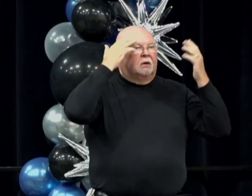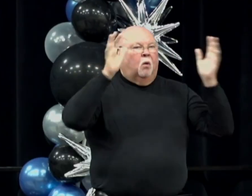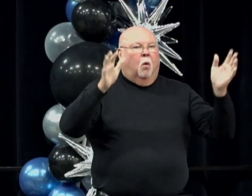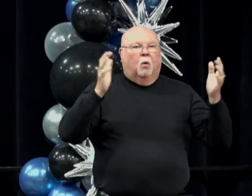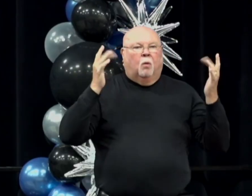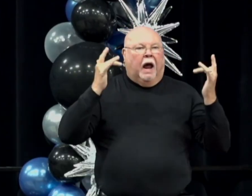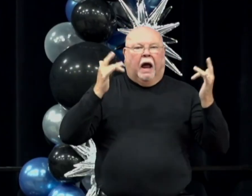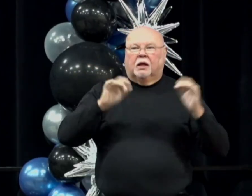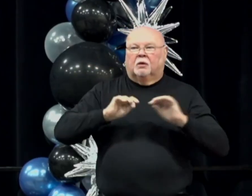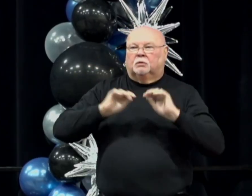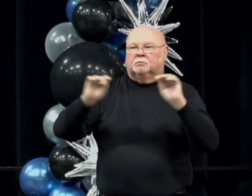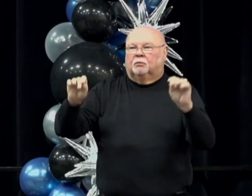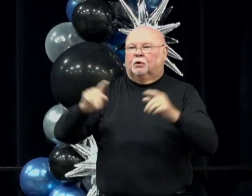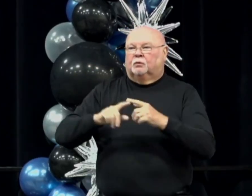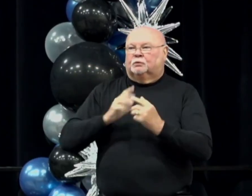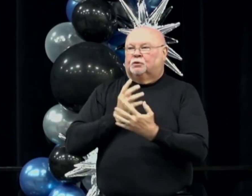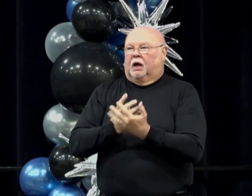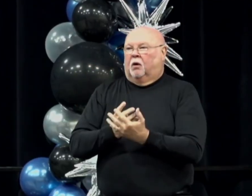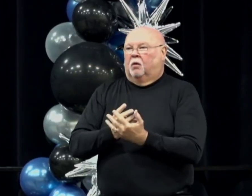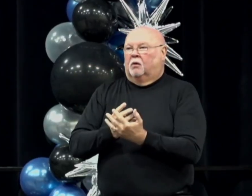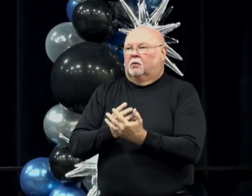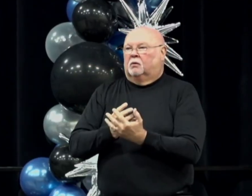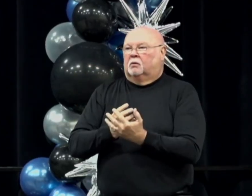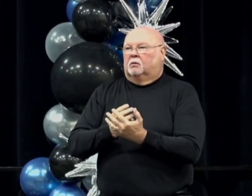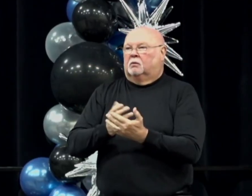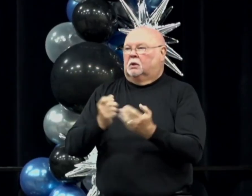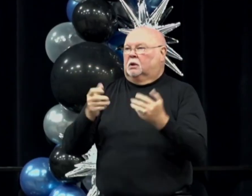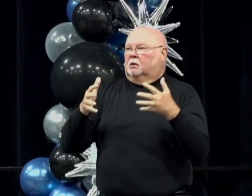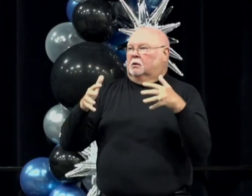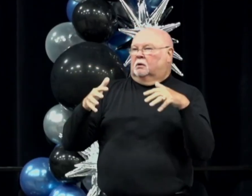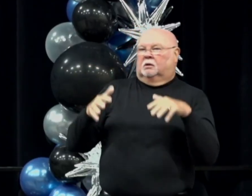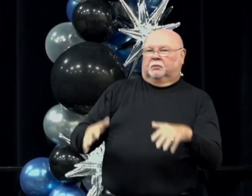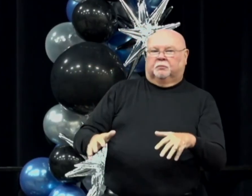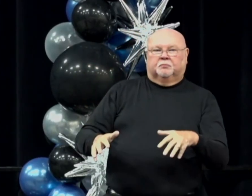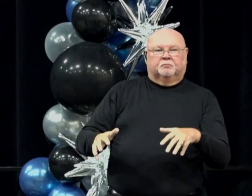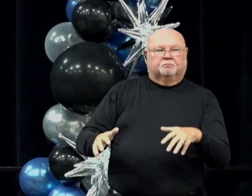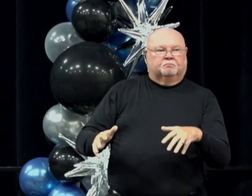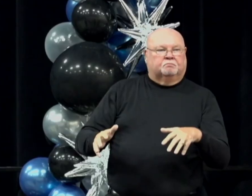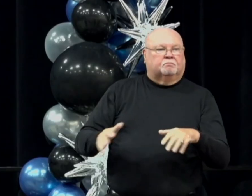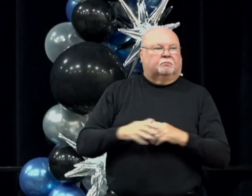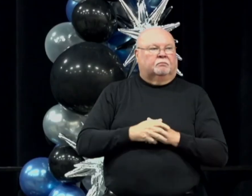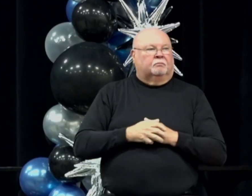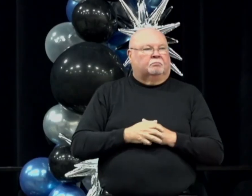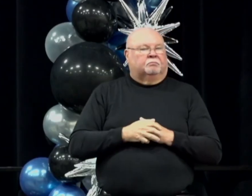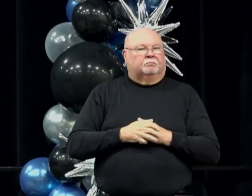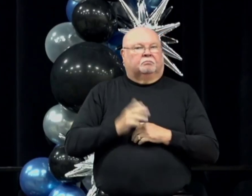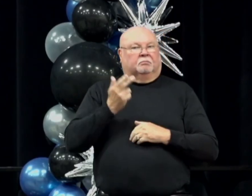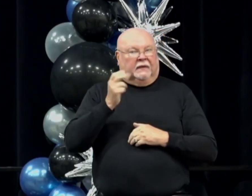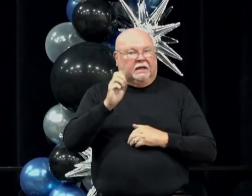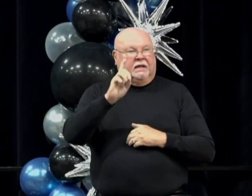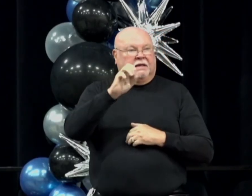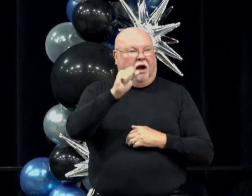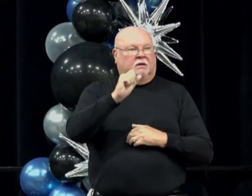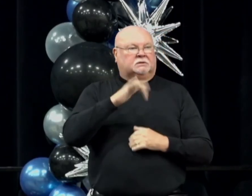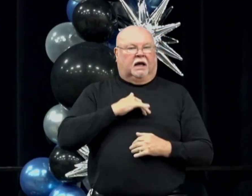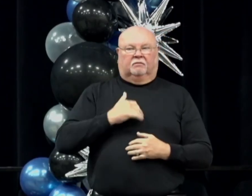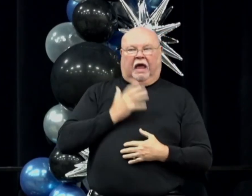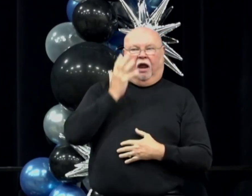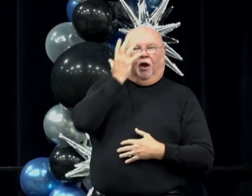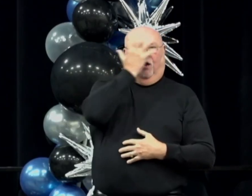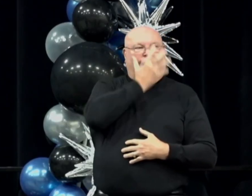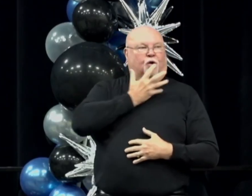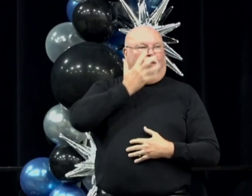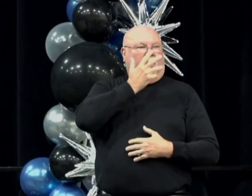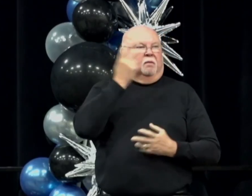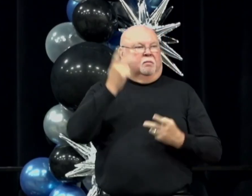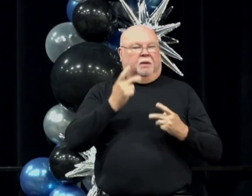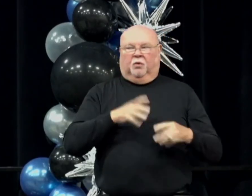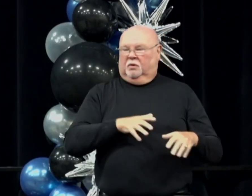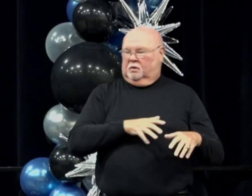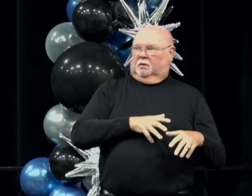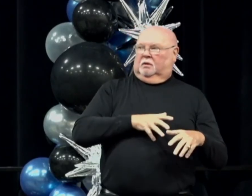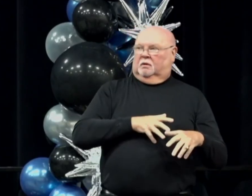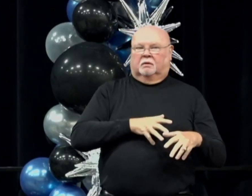He had no understanding of why he was put in jail and was shocked. Now, he does have this look that